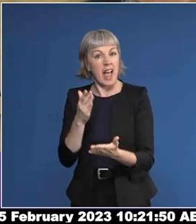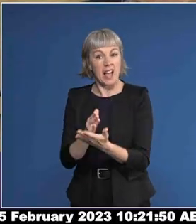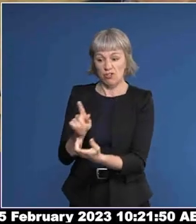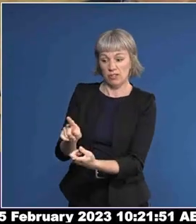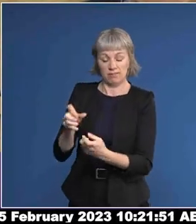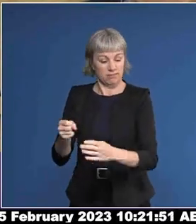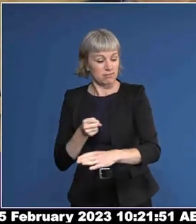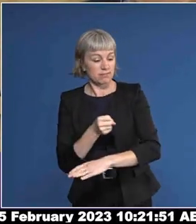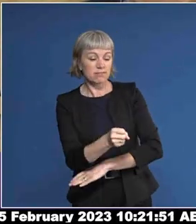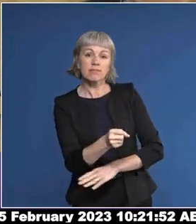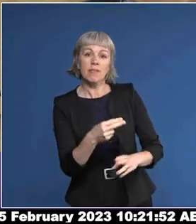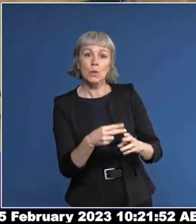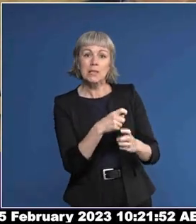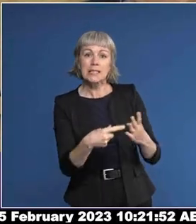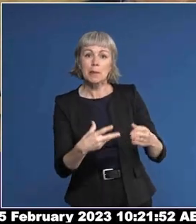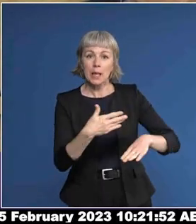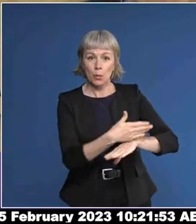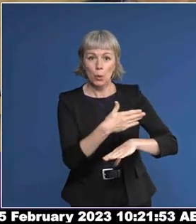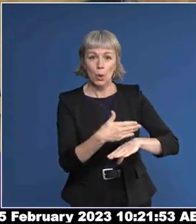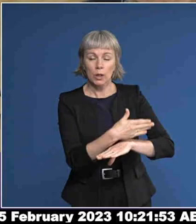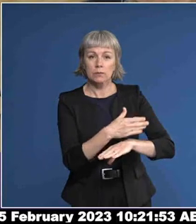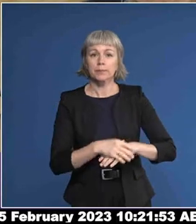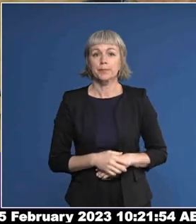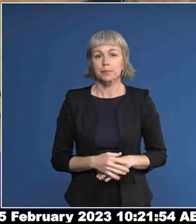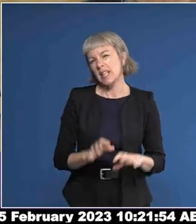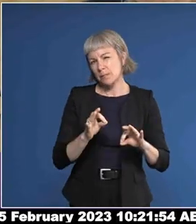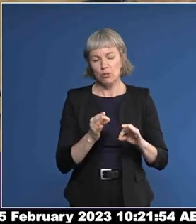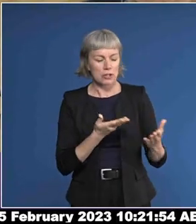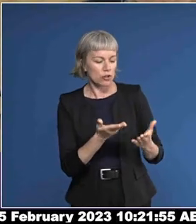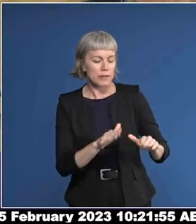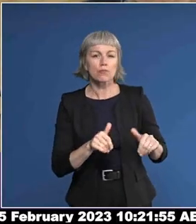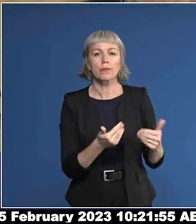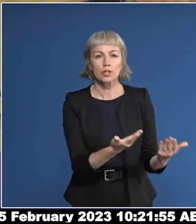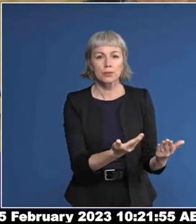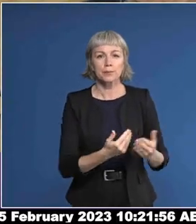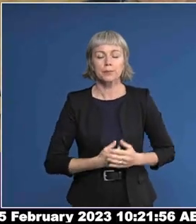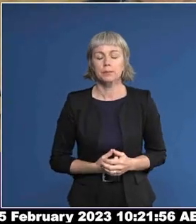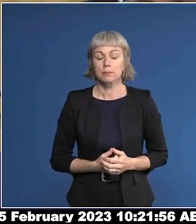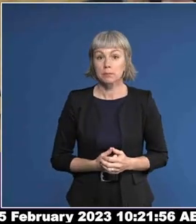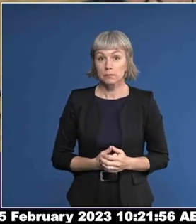particular, in disability service providers. Are any of you aware of that report?